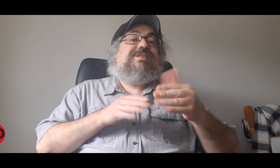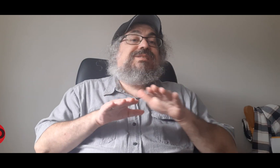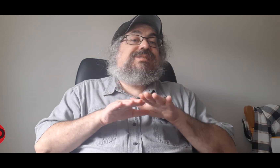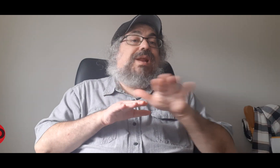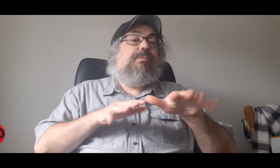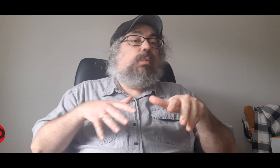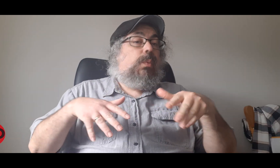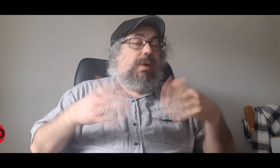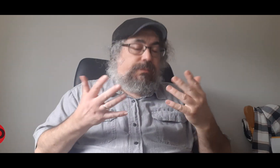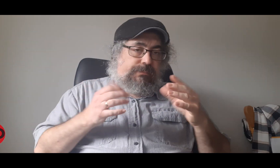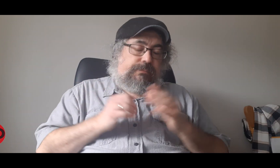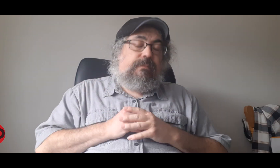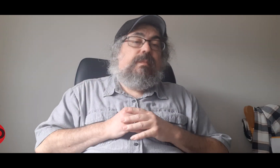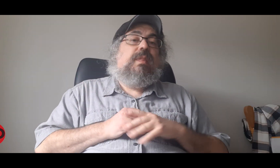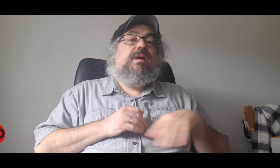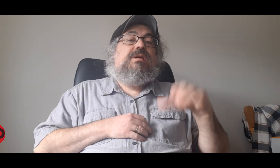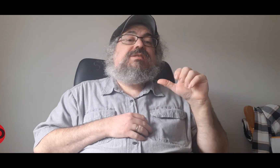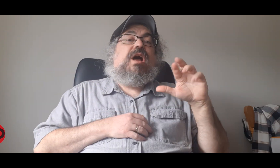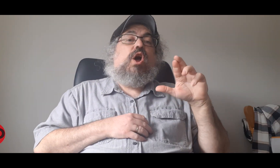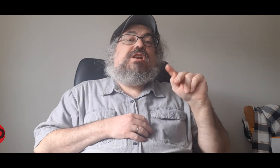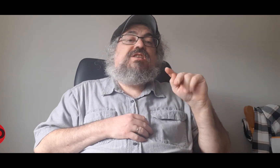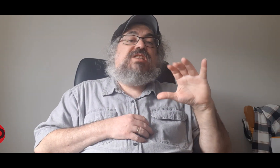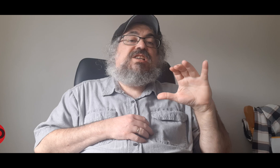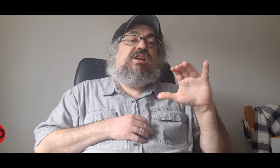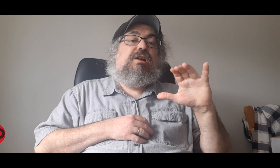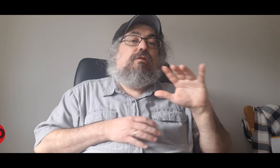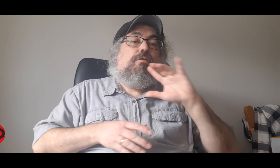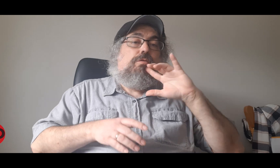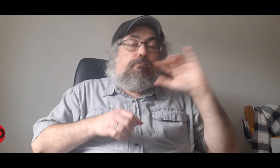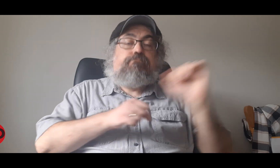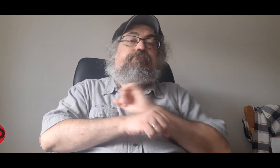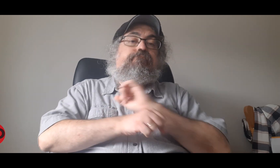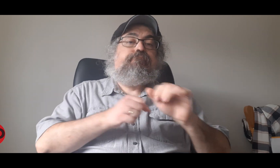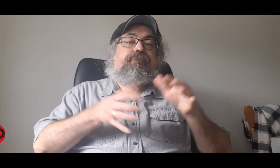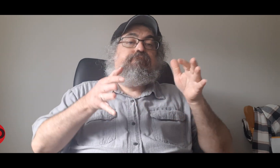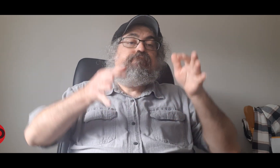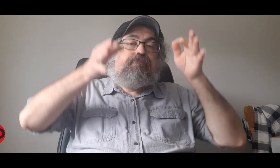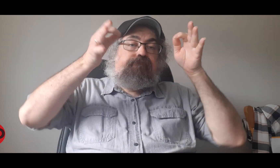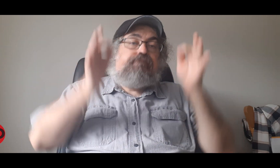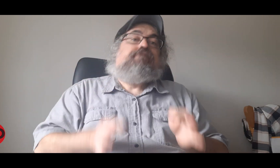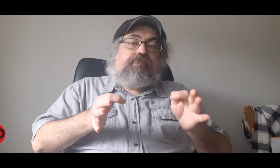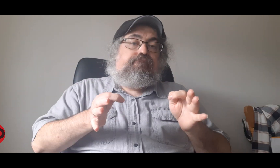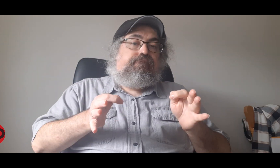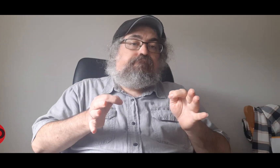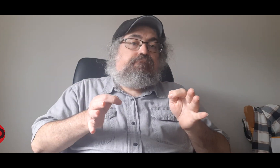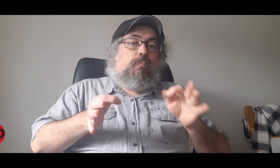The next step would be for CRTC to decide on VRS improvements and how...